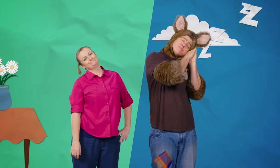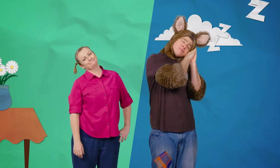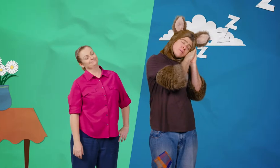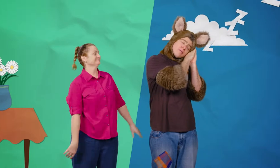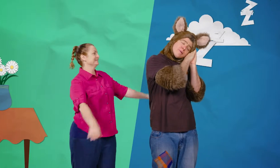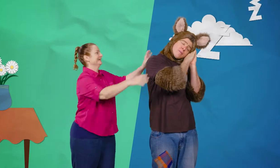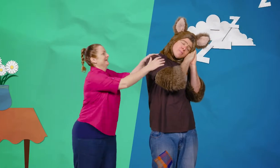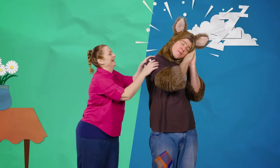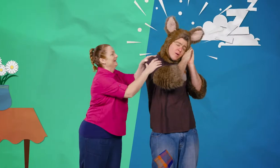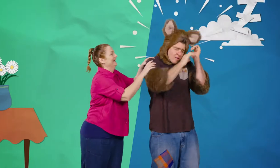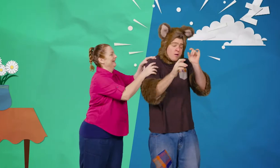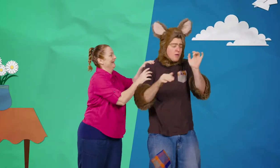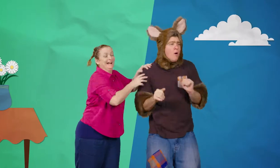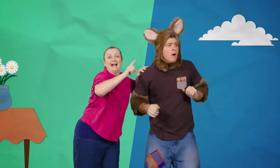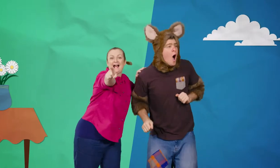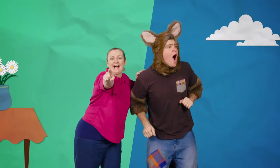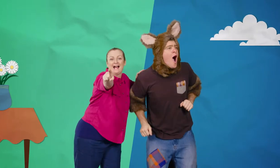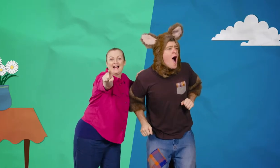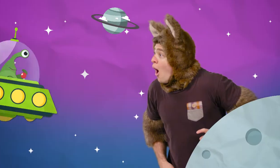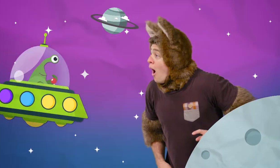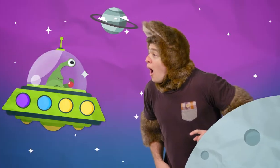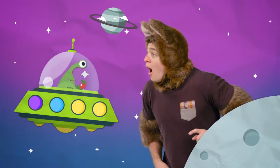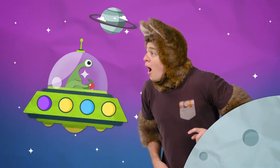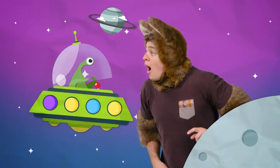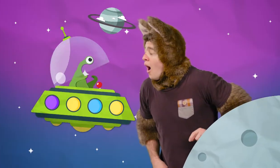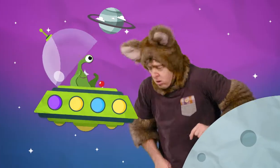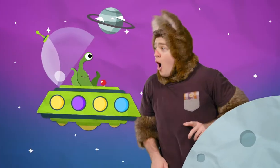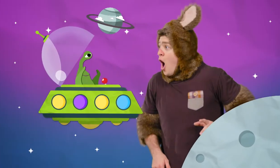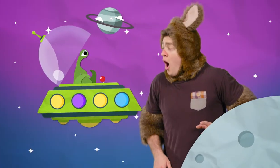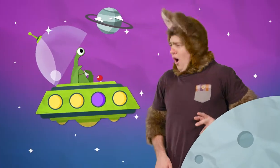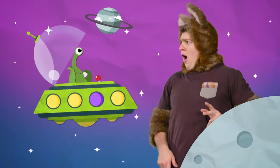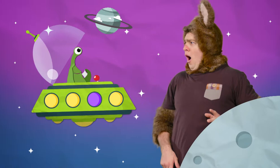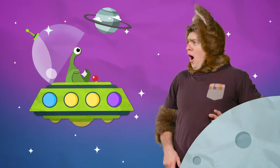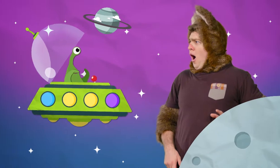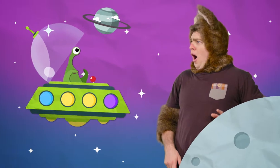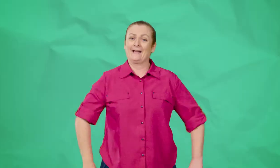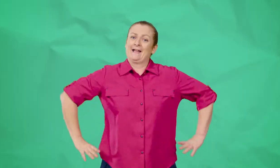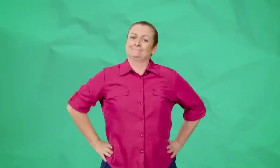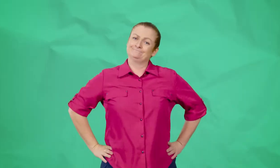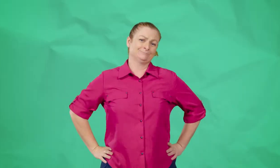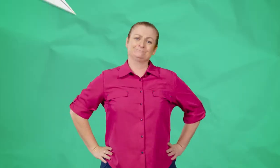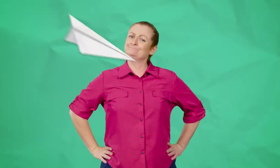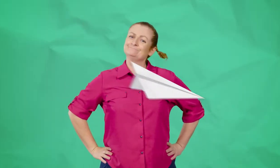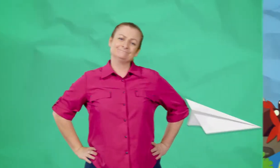Hmm. Huh? Look. Ha-ha! Yeah! Hmm.